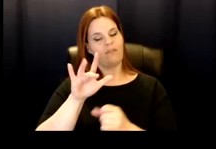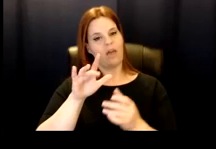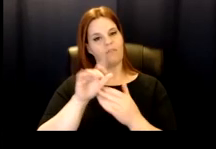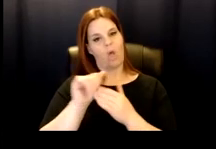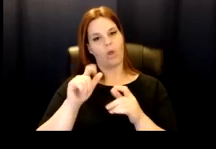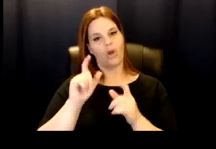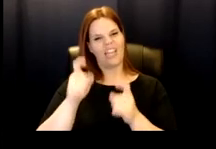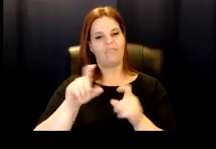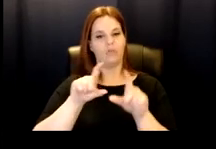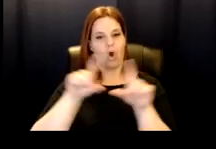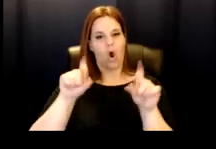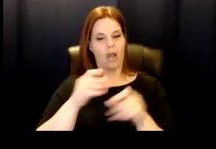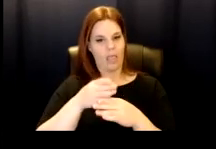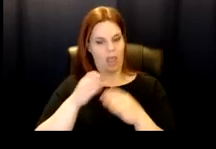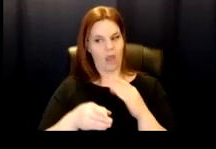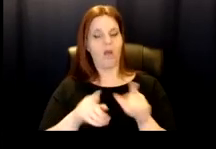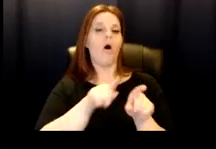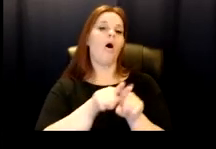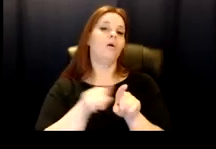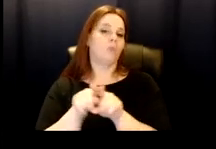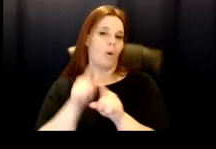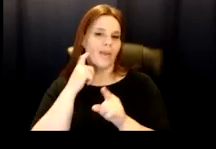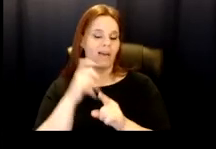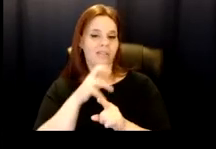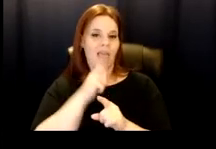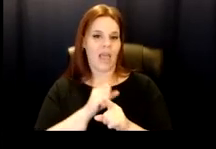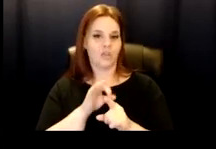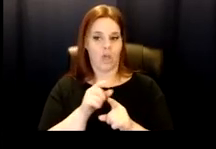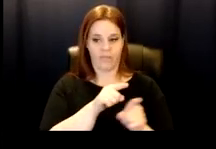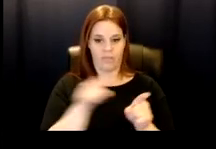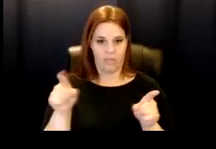at the conclusion. And there were also, because of the age of our participants, plenty of